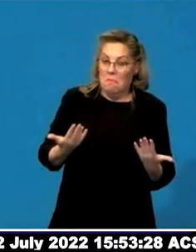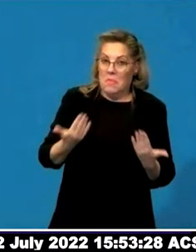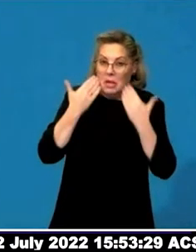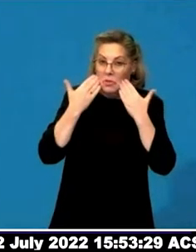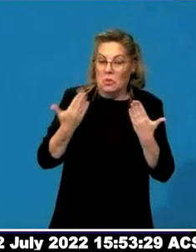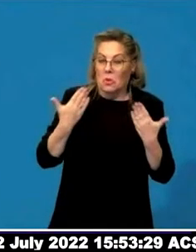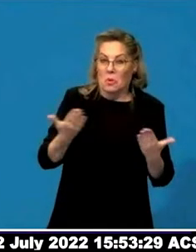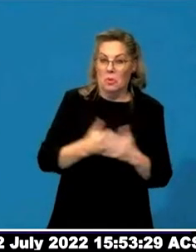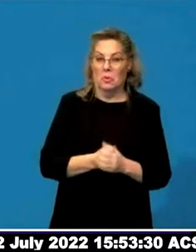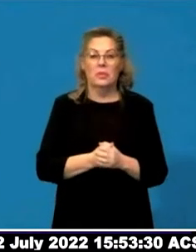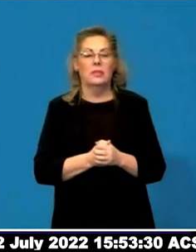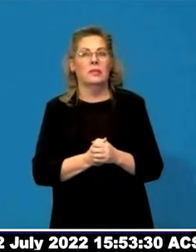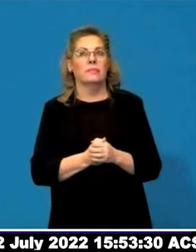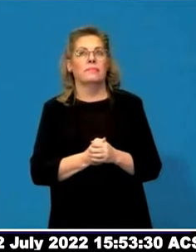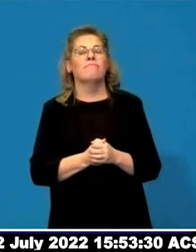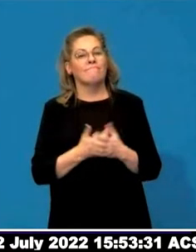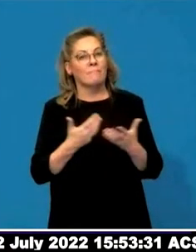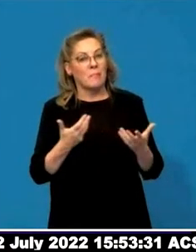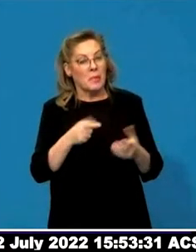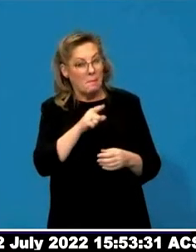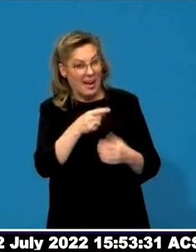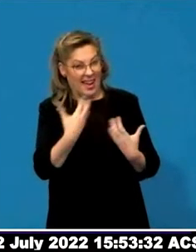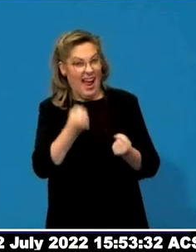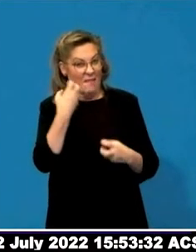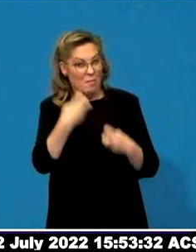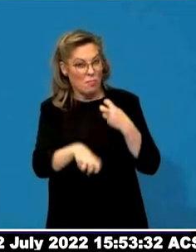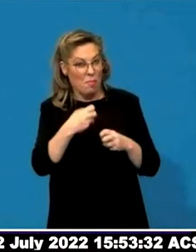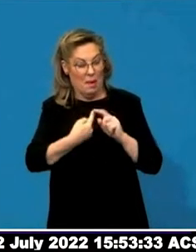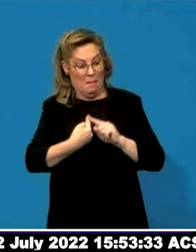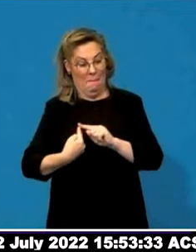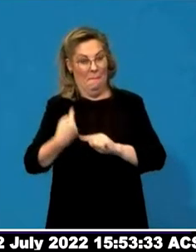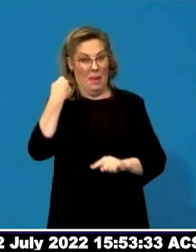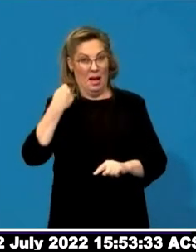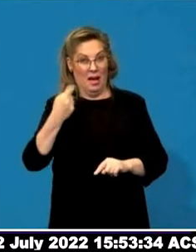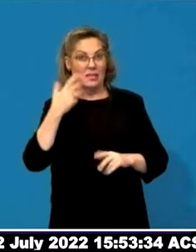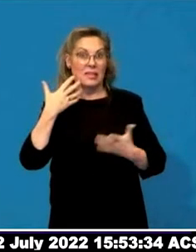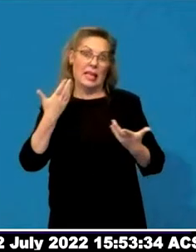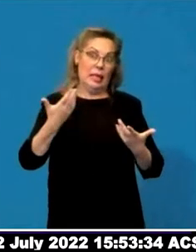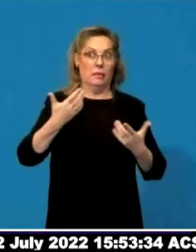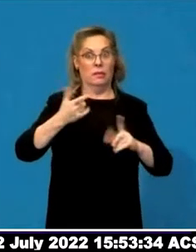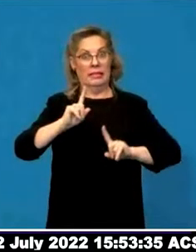But it has been a problem in the past that even in Cairns, a city,